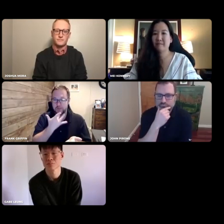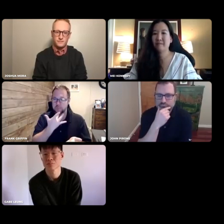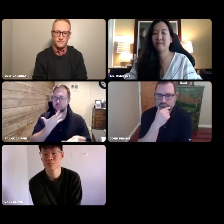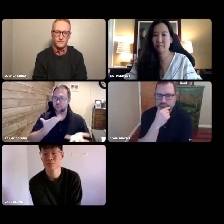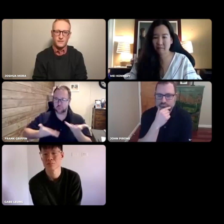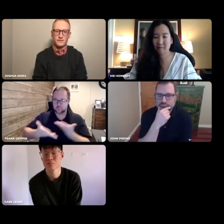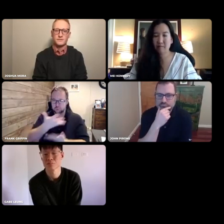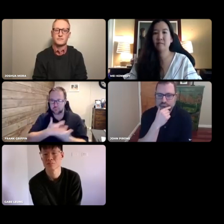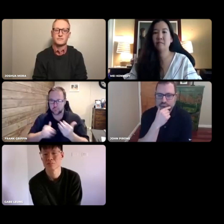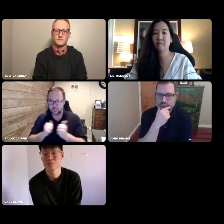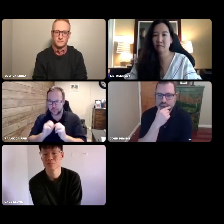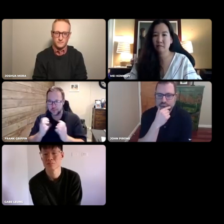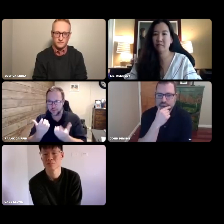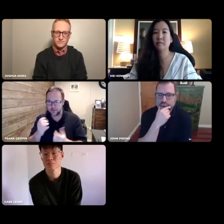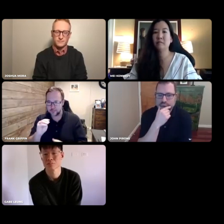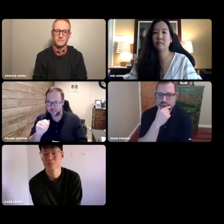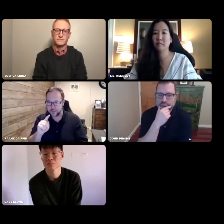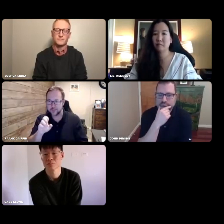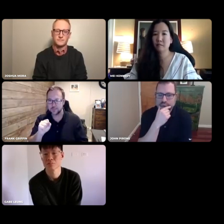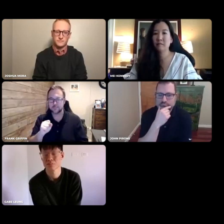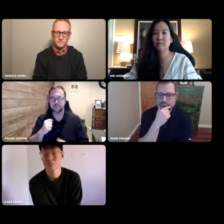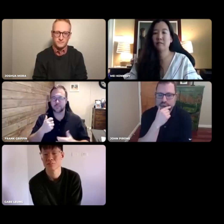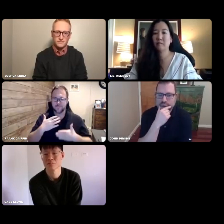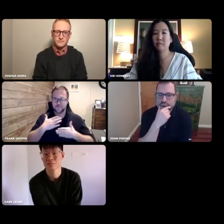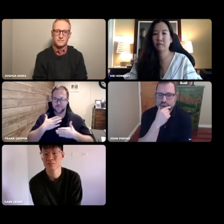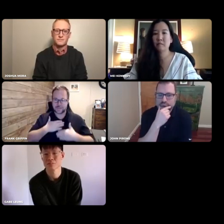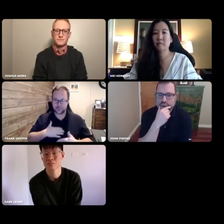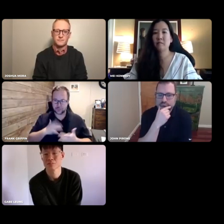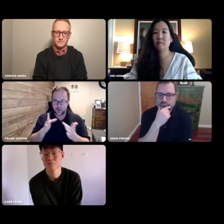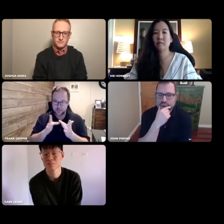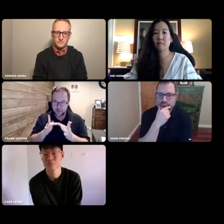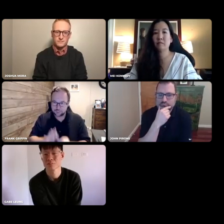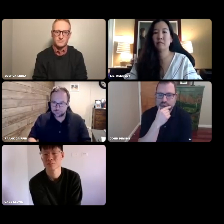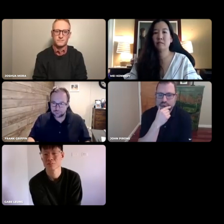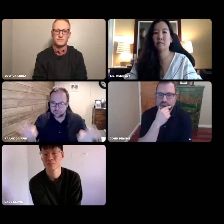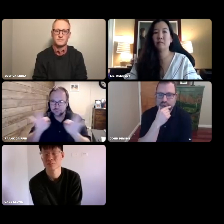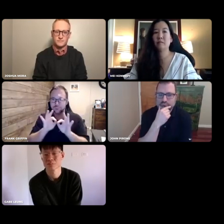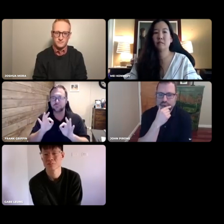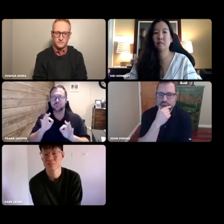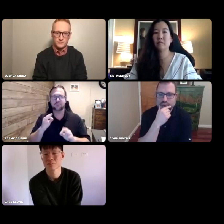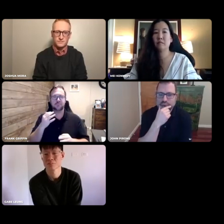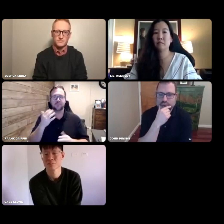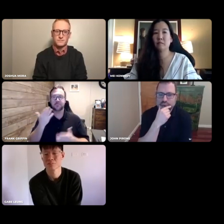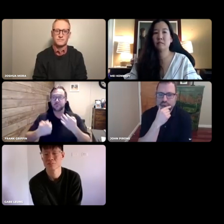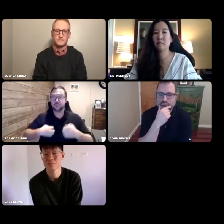Maybe it's their learning preference.